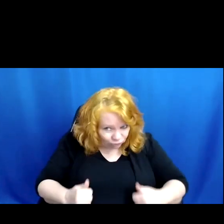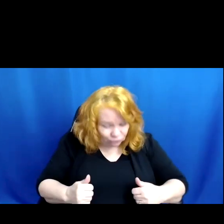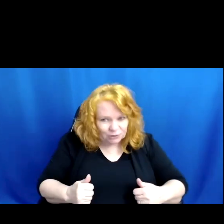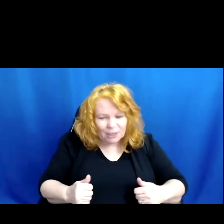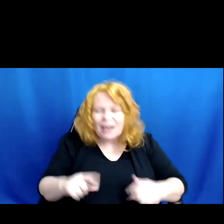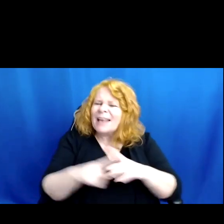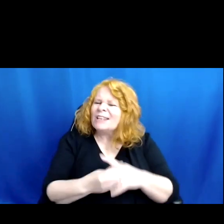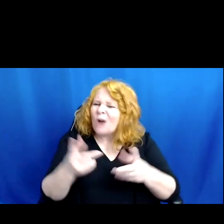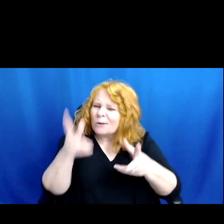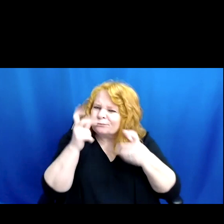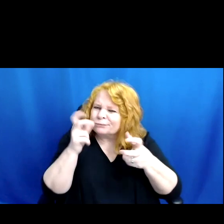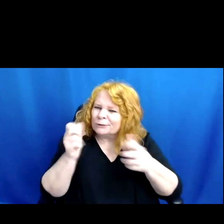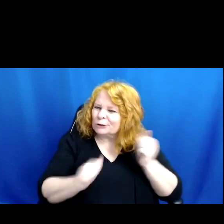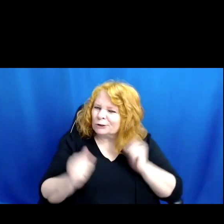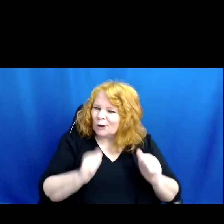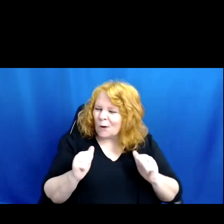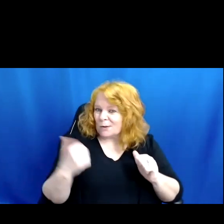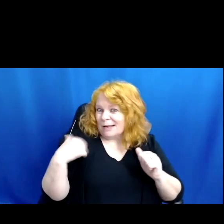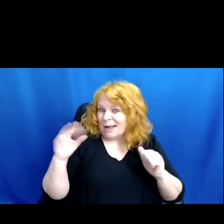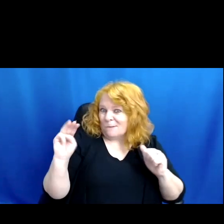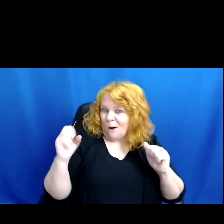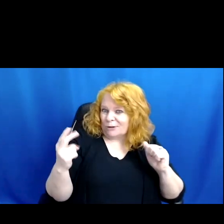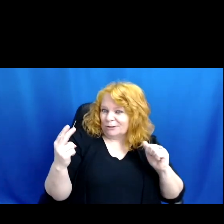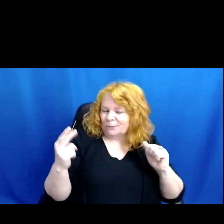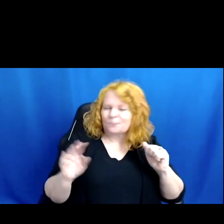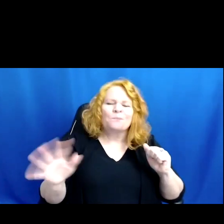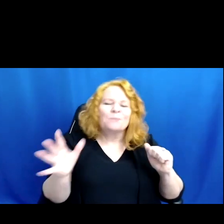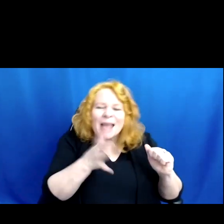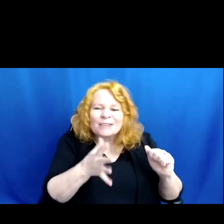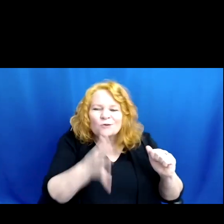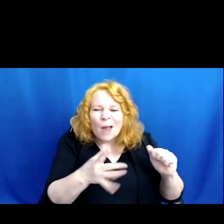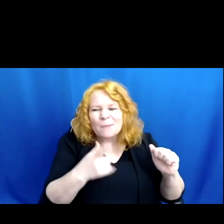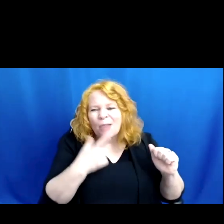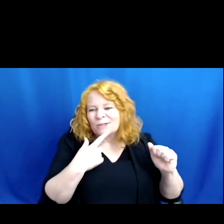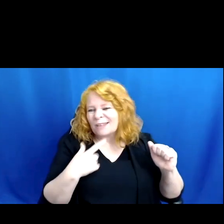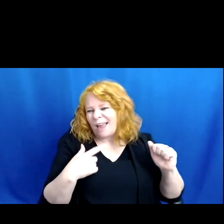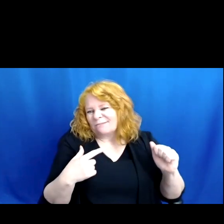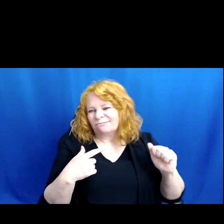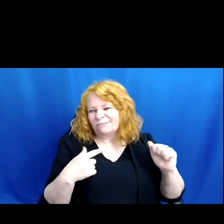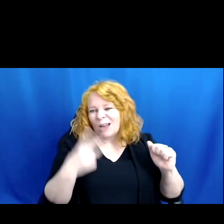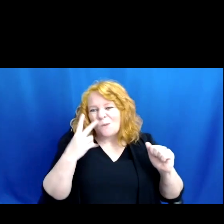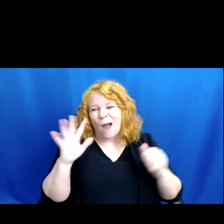His grandma said to me he’s only watched for five minutes but she kept putting the